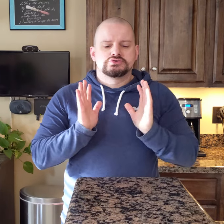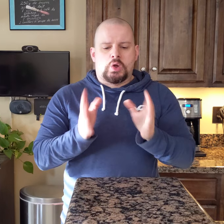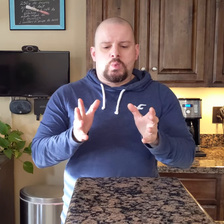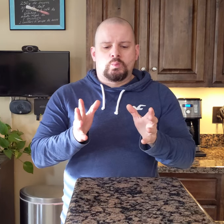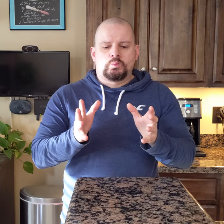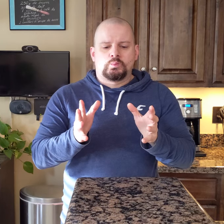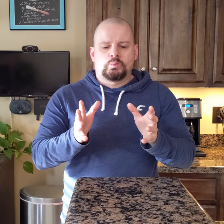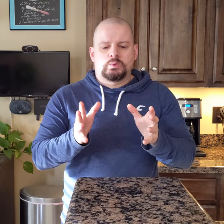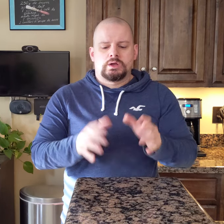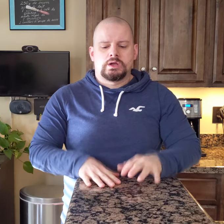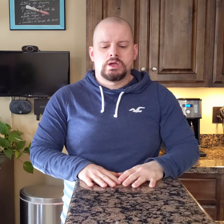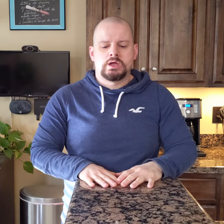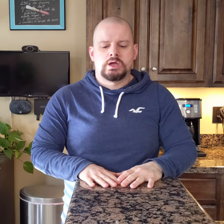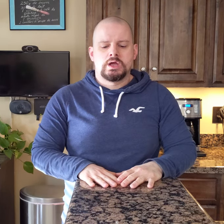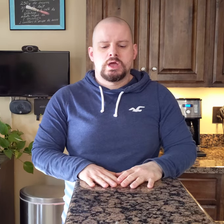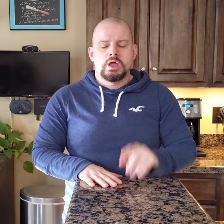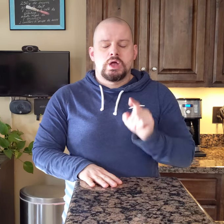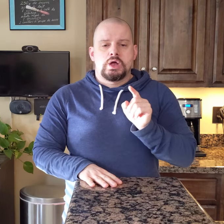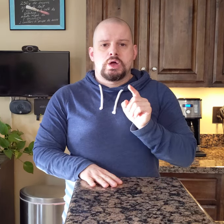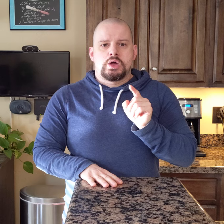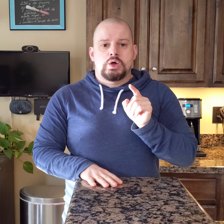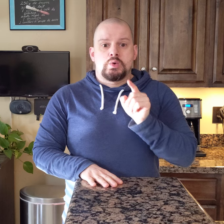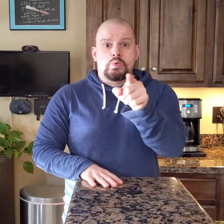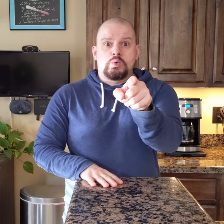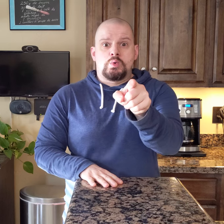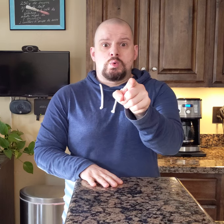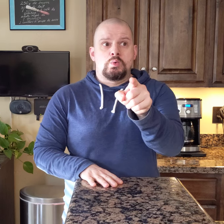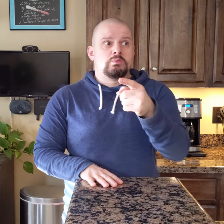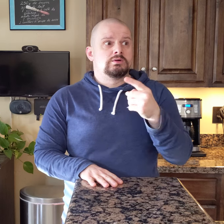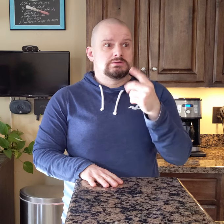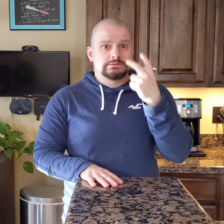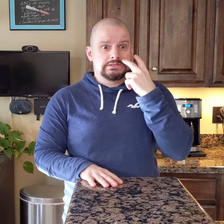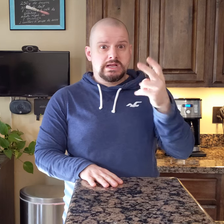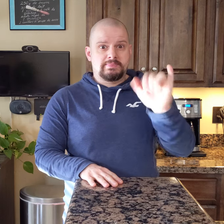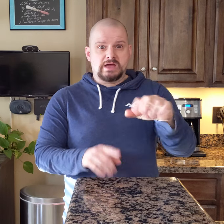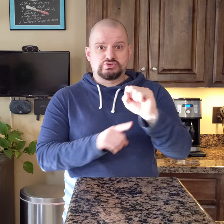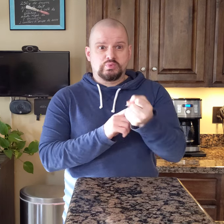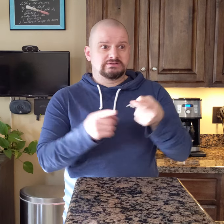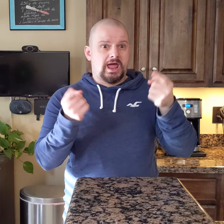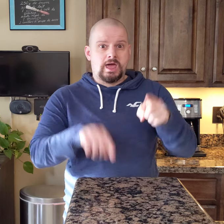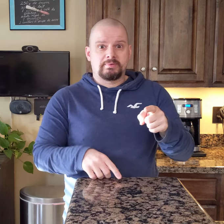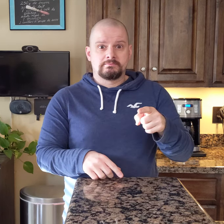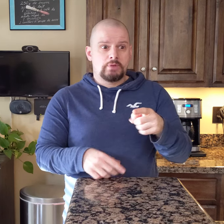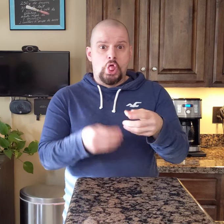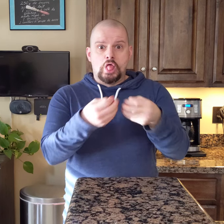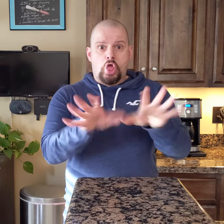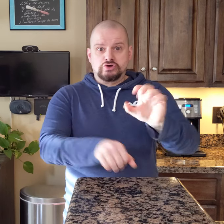So... You see such situation like losing your job.